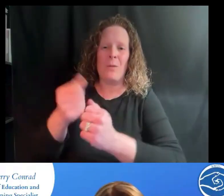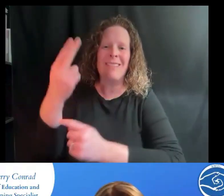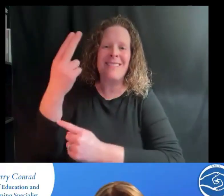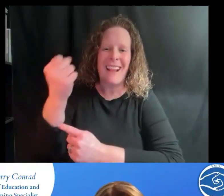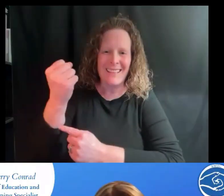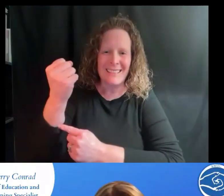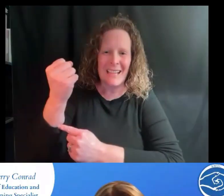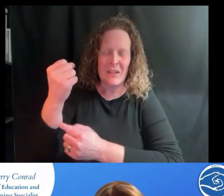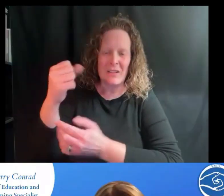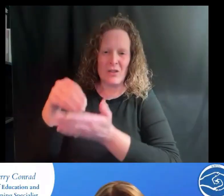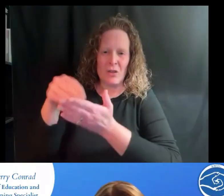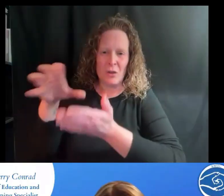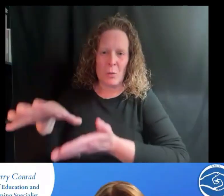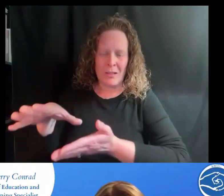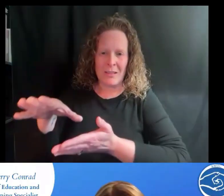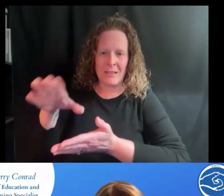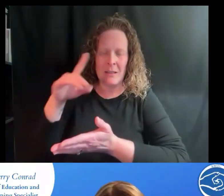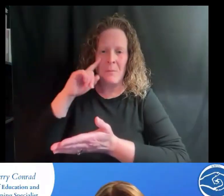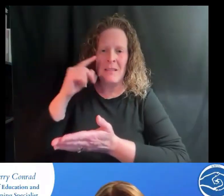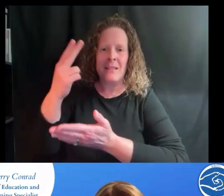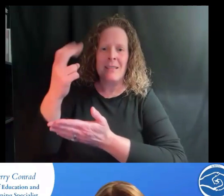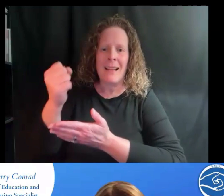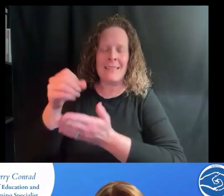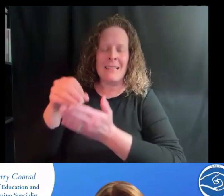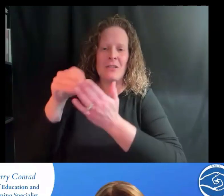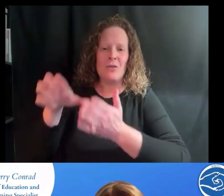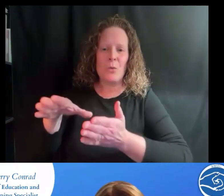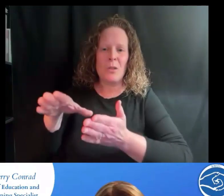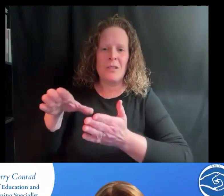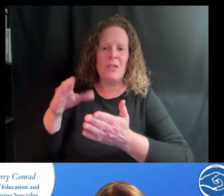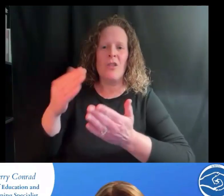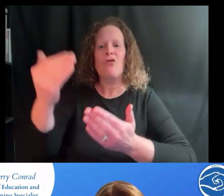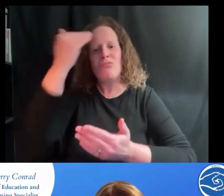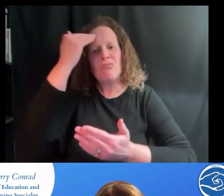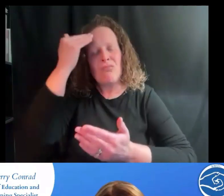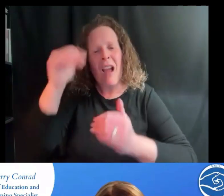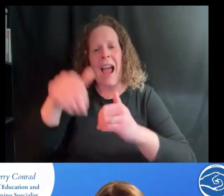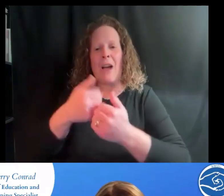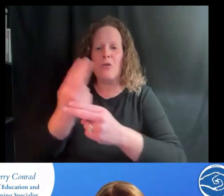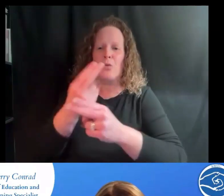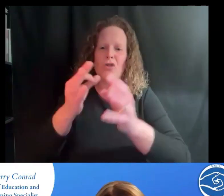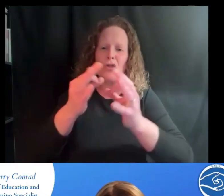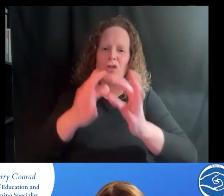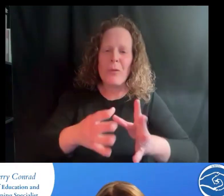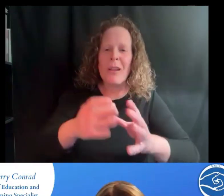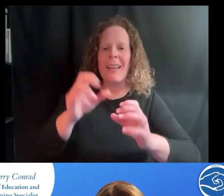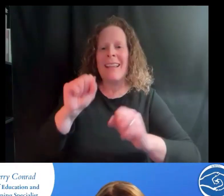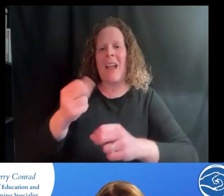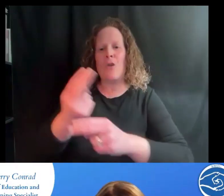then I recommend you place them with high school kids